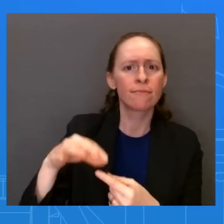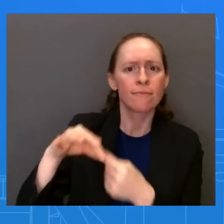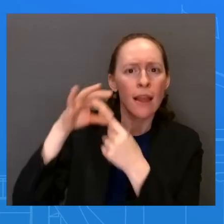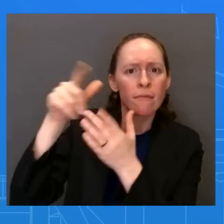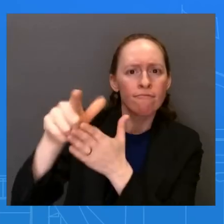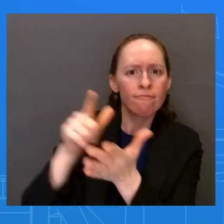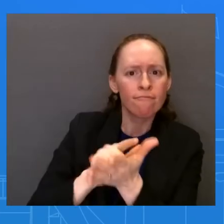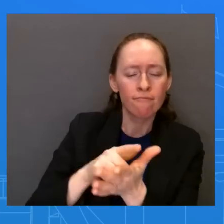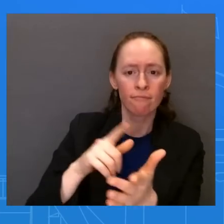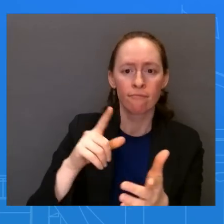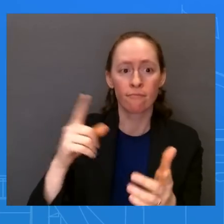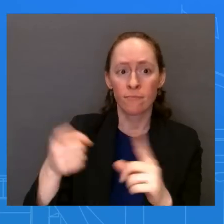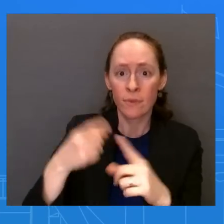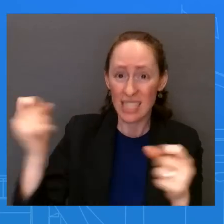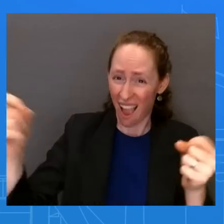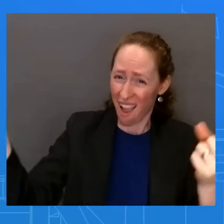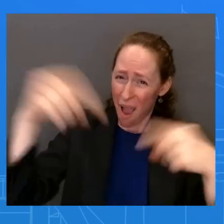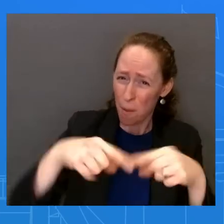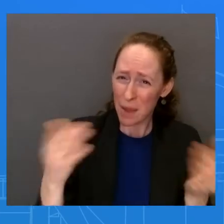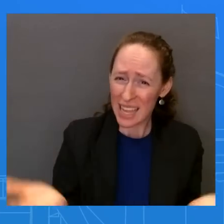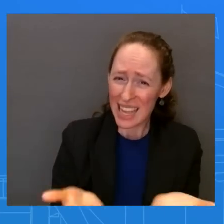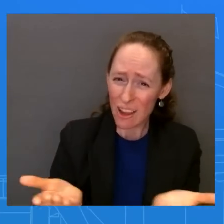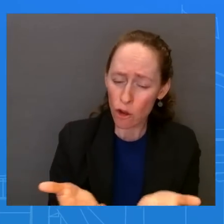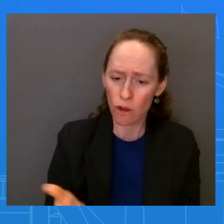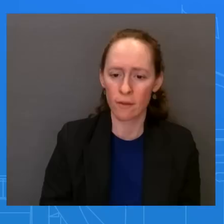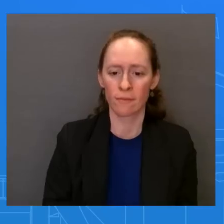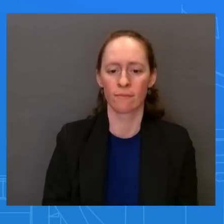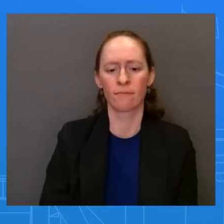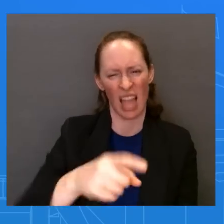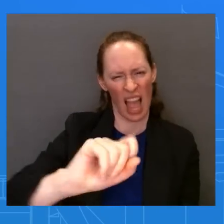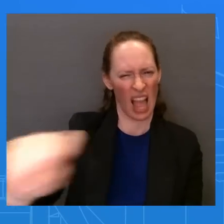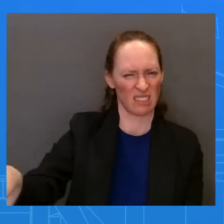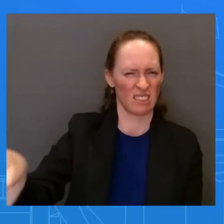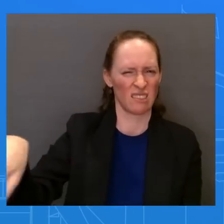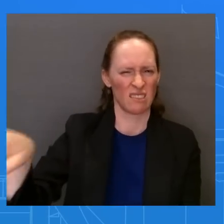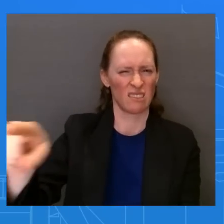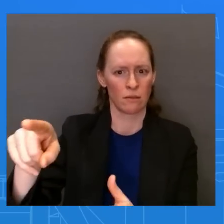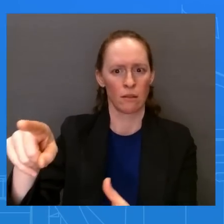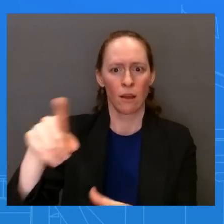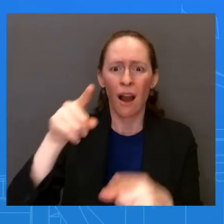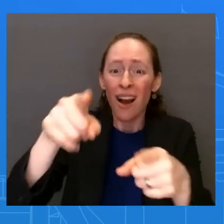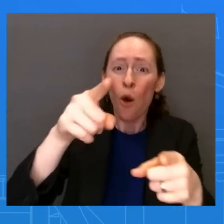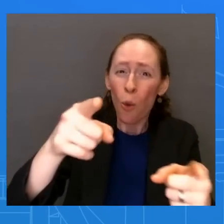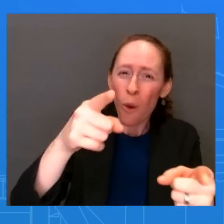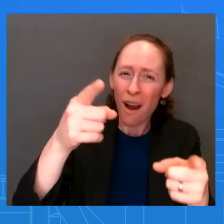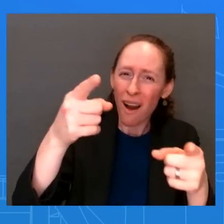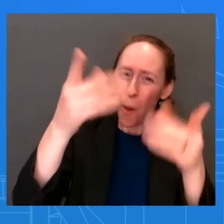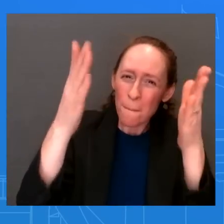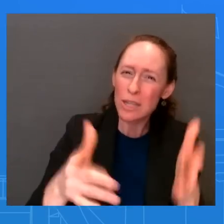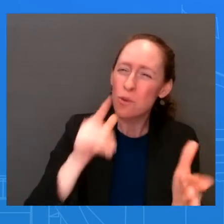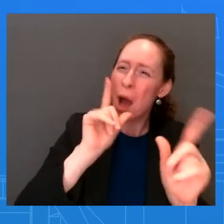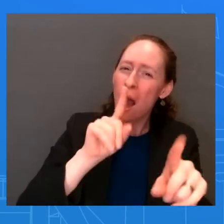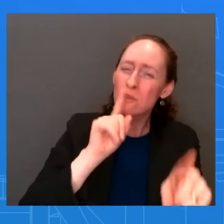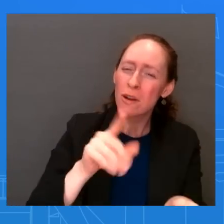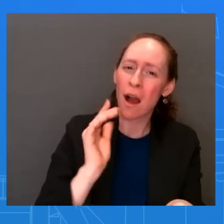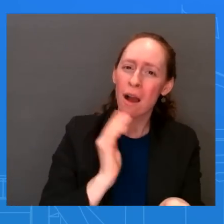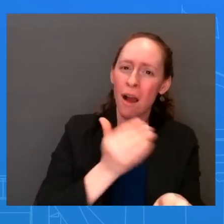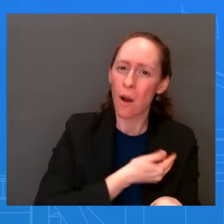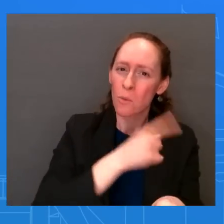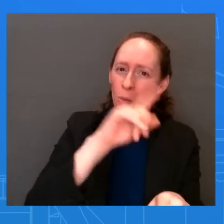to the White House Counsel's Office. The Press: Well, but you're the communications -- Ms. Jean-Pierre: I -- I would -- The Press: You run the communications -- Ms. Jean-Pierre: I -- I -- >> The Press: -- so I'm asking, are you, as a communications matter, having -- >> Ms. Jean-Pierre: We -- The Press: -- playing any part?